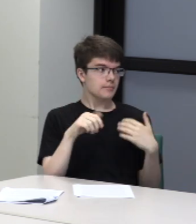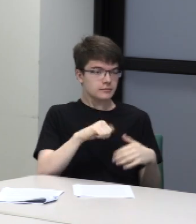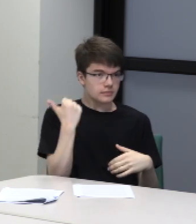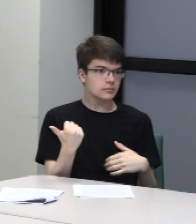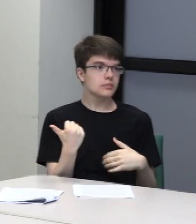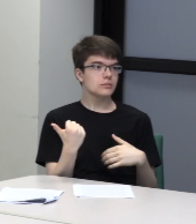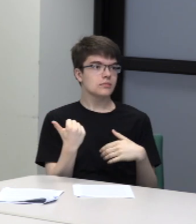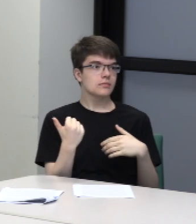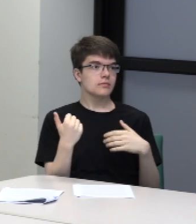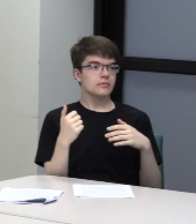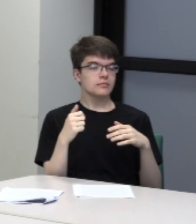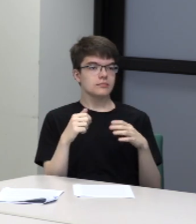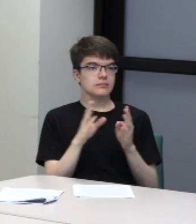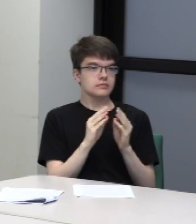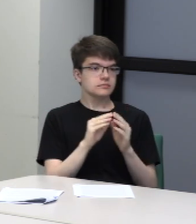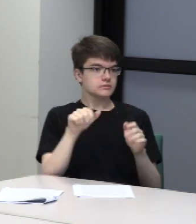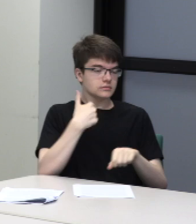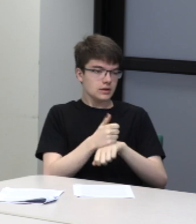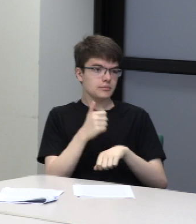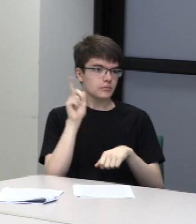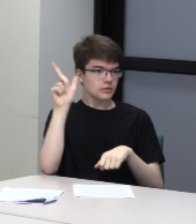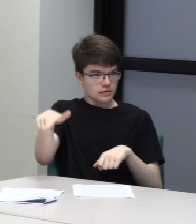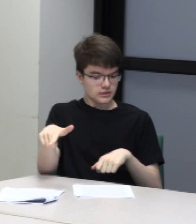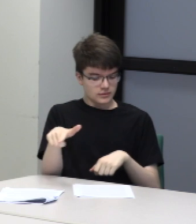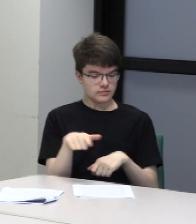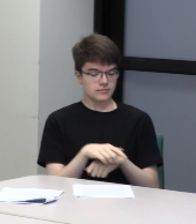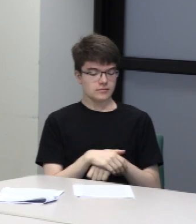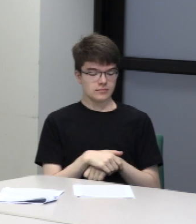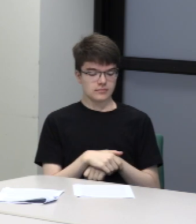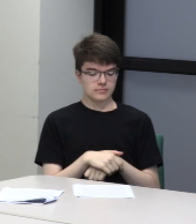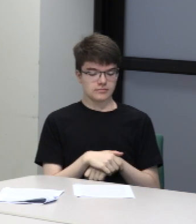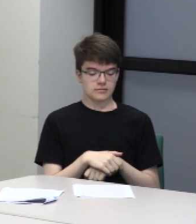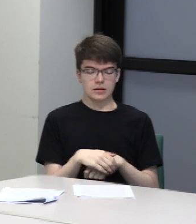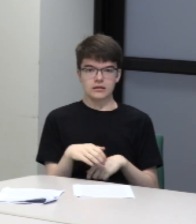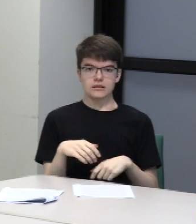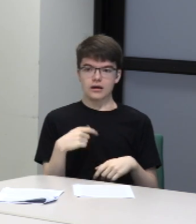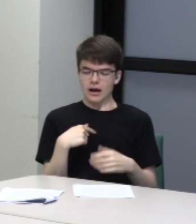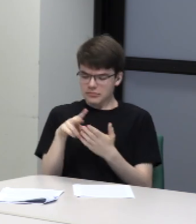But we do have another meeting set up for later on.